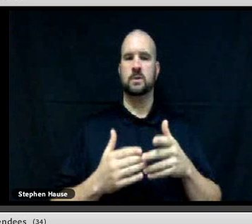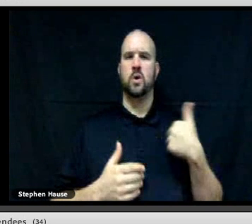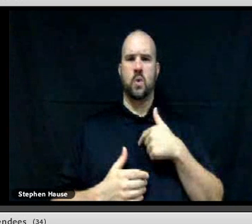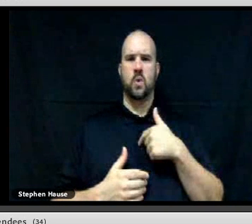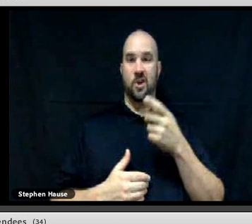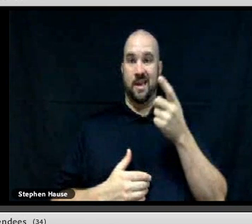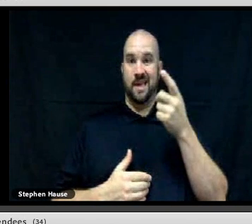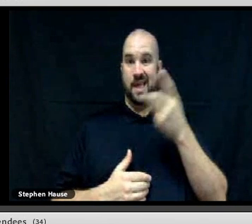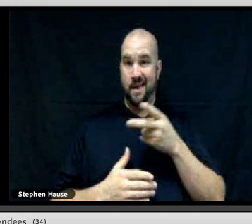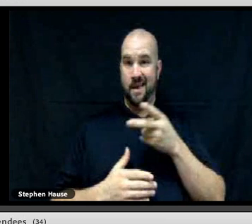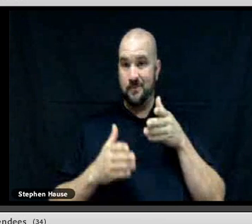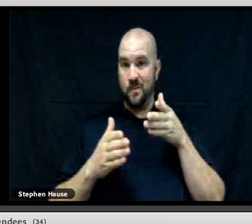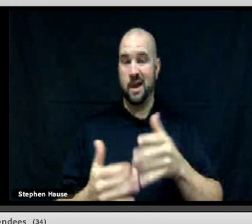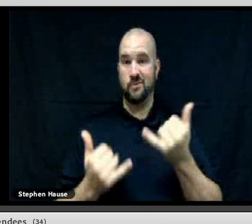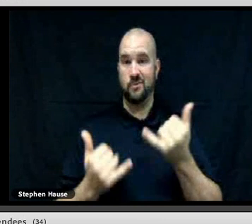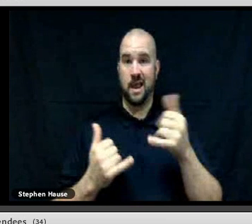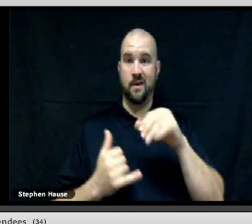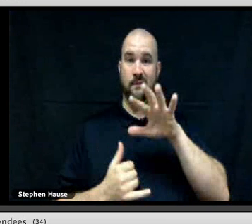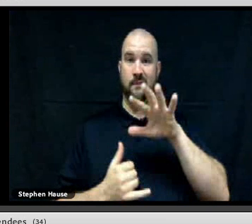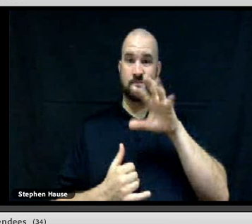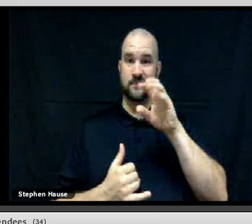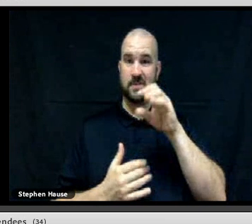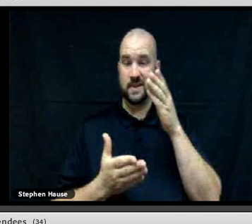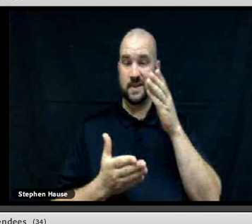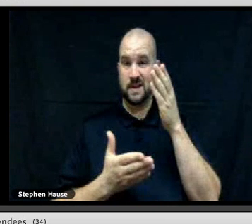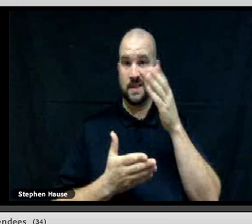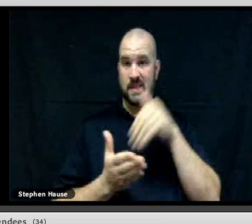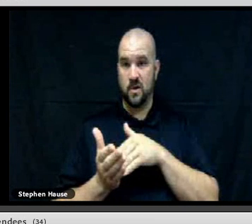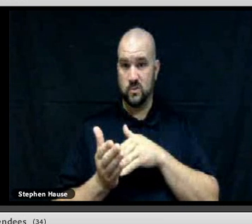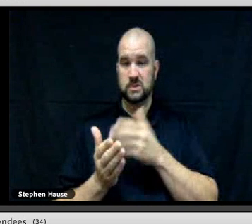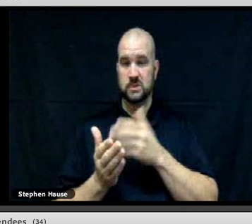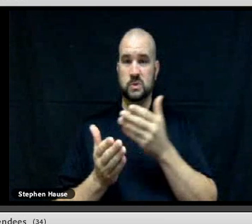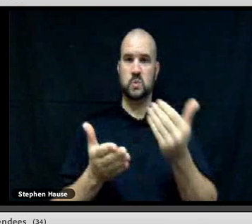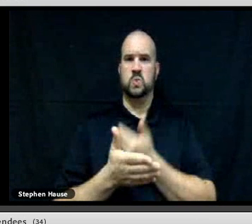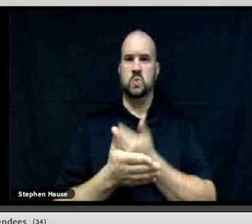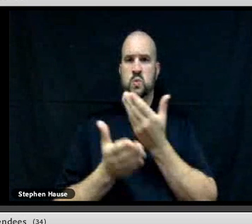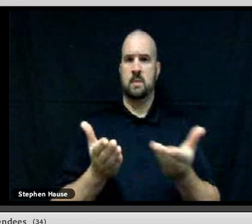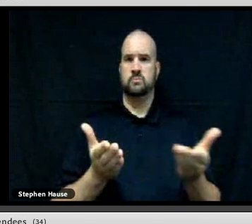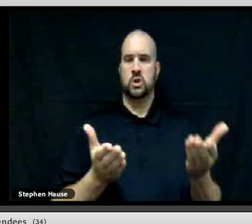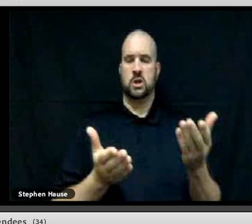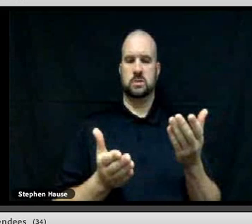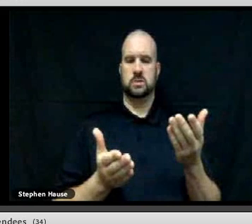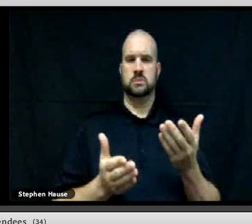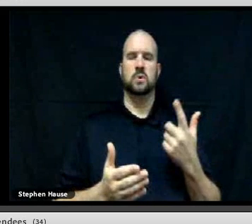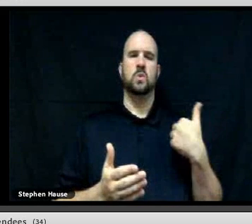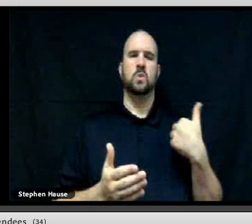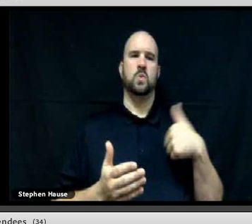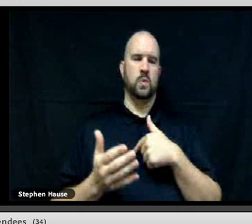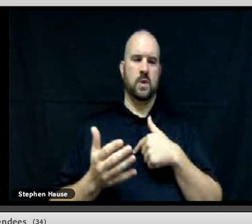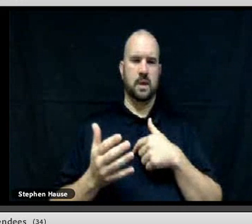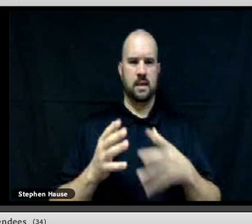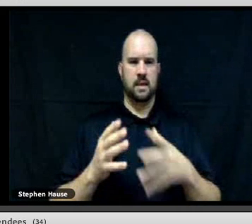to that 100,000, um, new object mark. Um, we've added 50,000 new objects already --